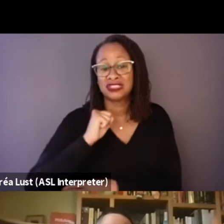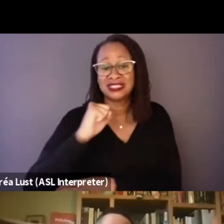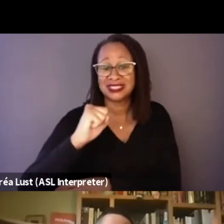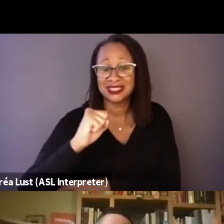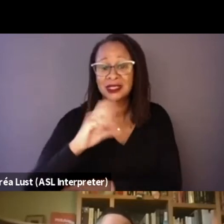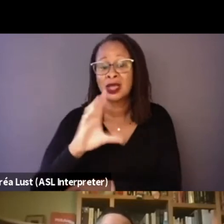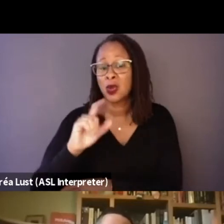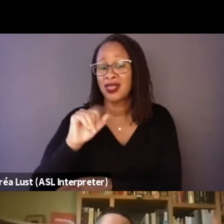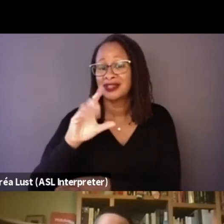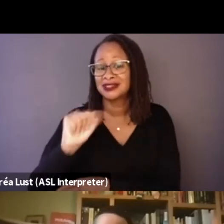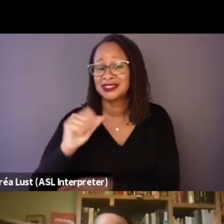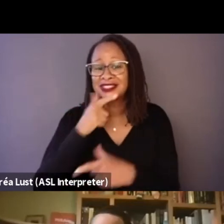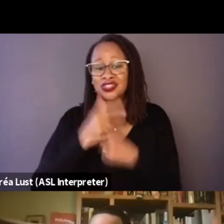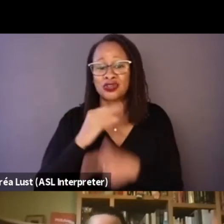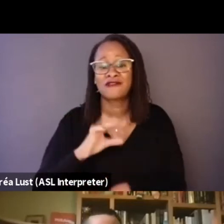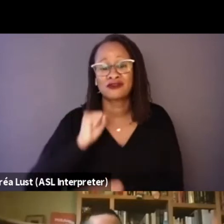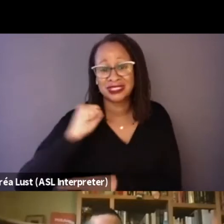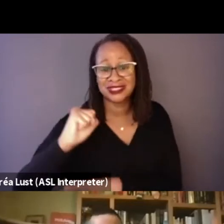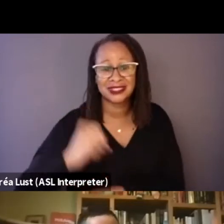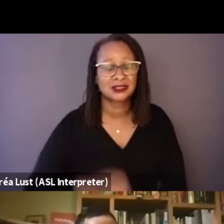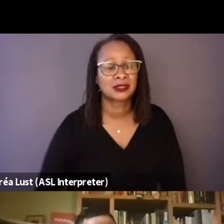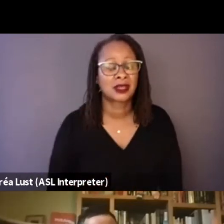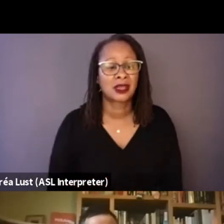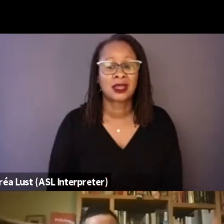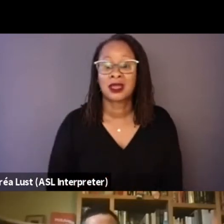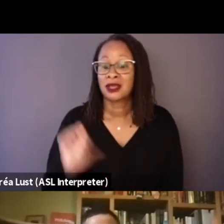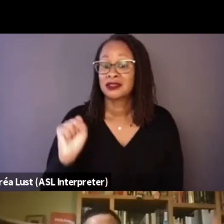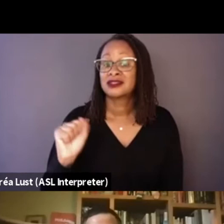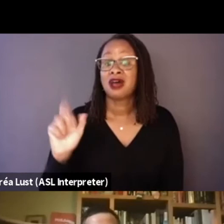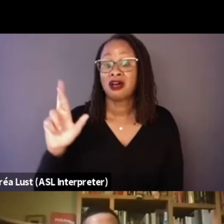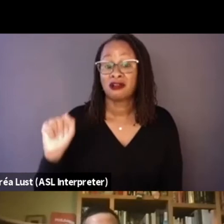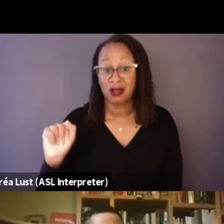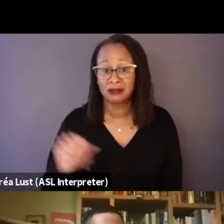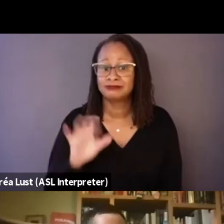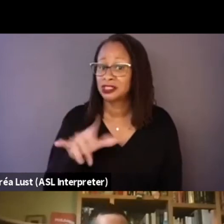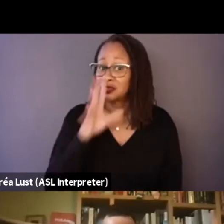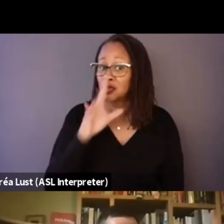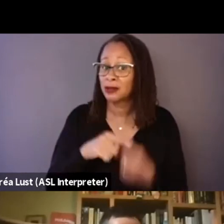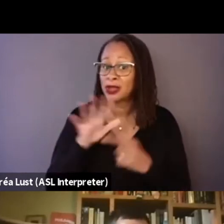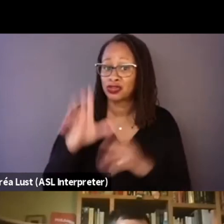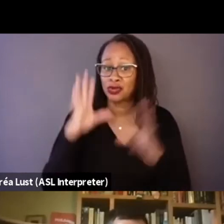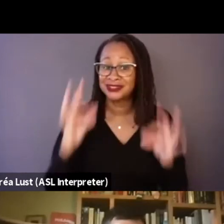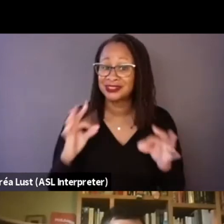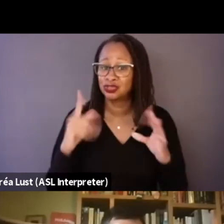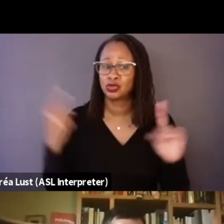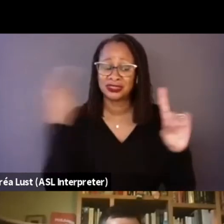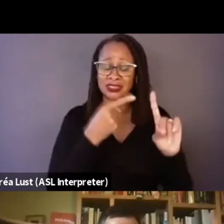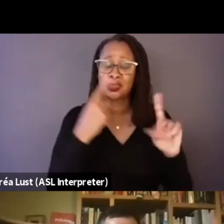And Sarra can you just talk a little bit about what your intention was and what you hoped, and you hope,